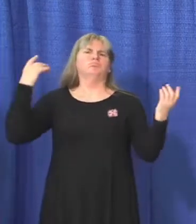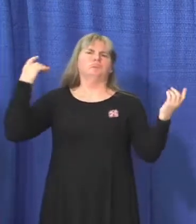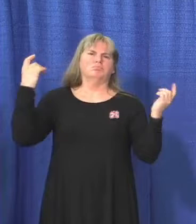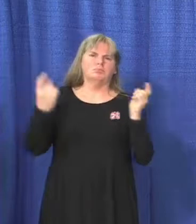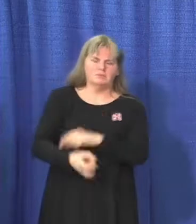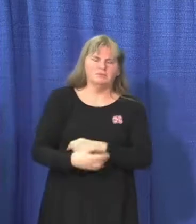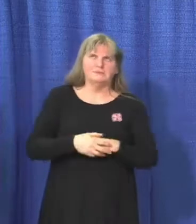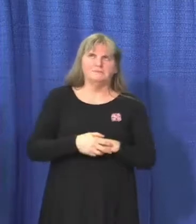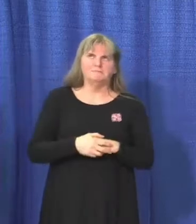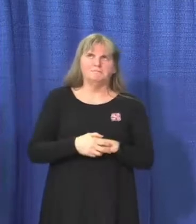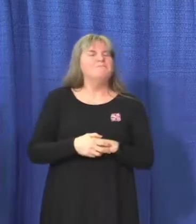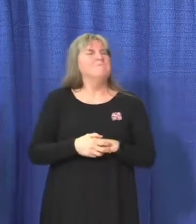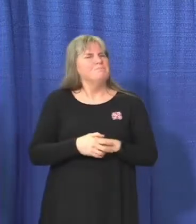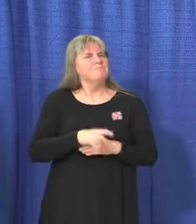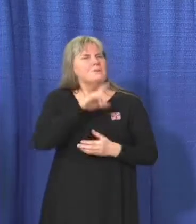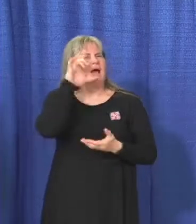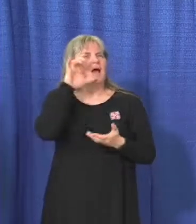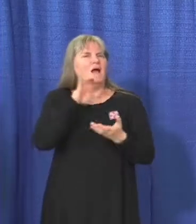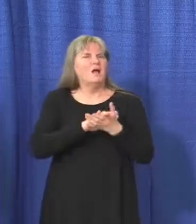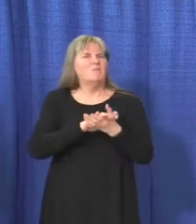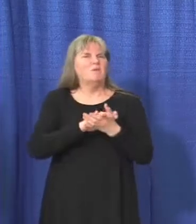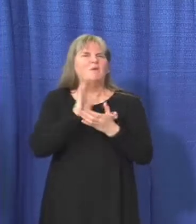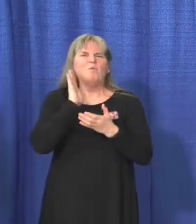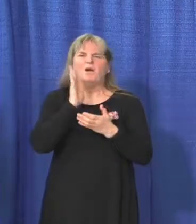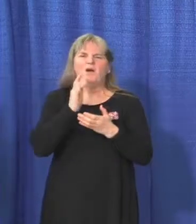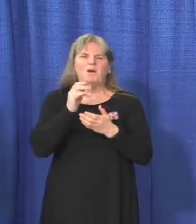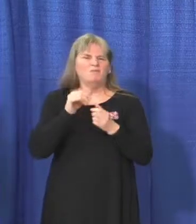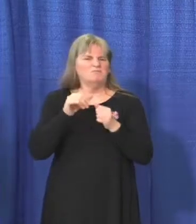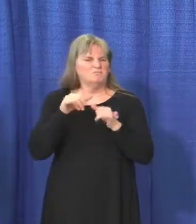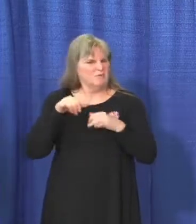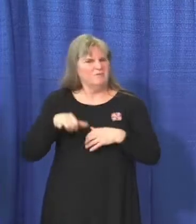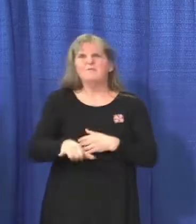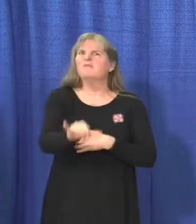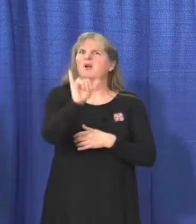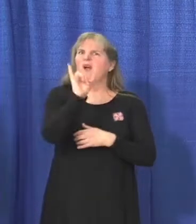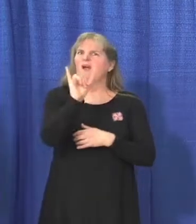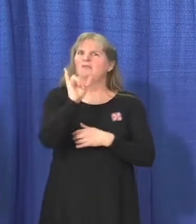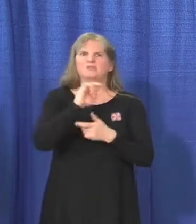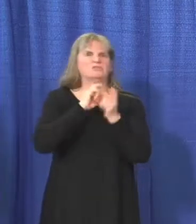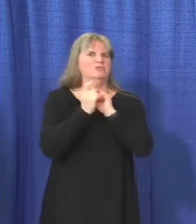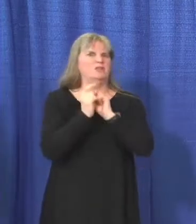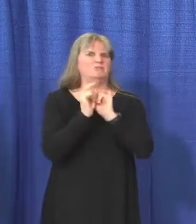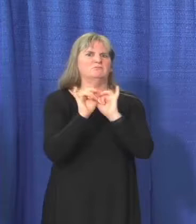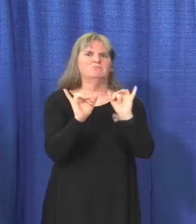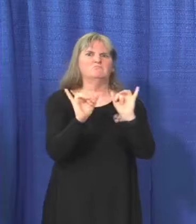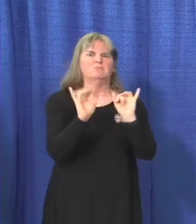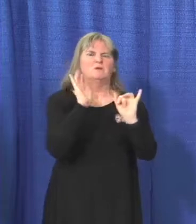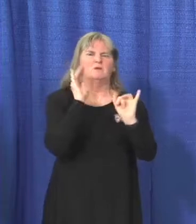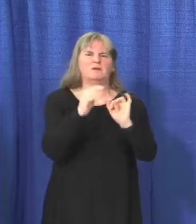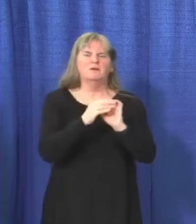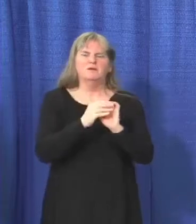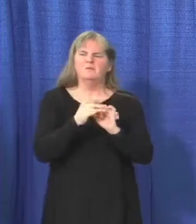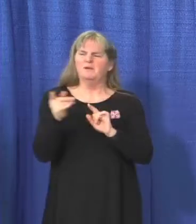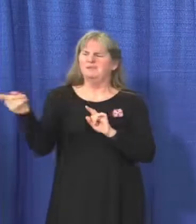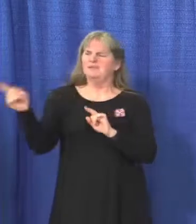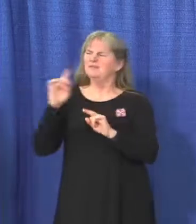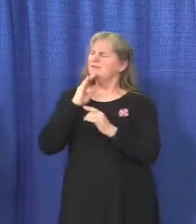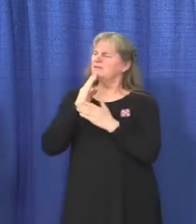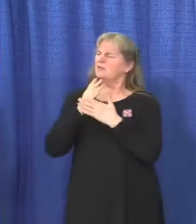be changed and I want to reflect on the resilience plan and one of the things I've been thinking